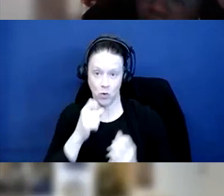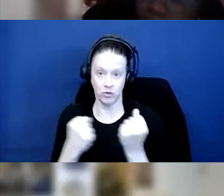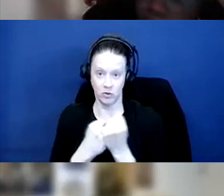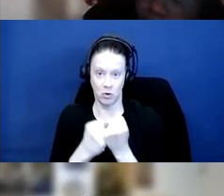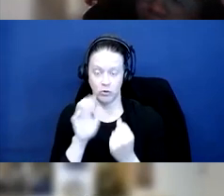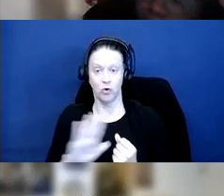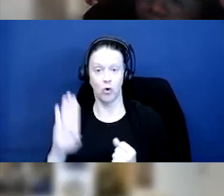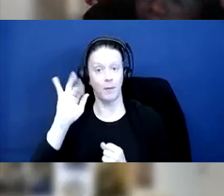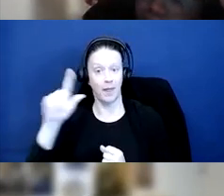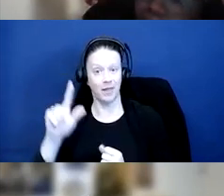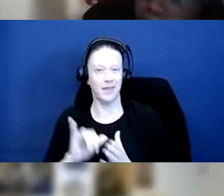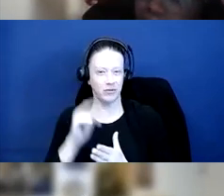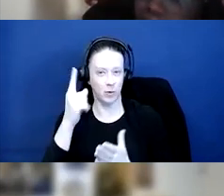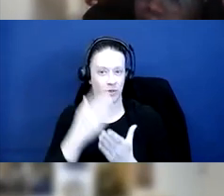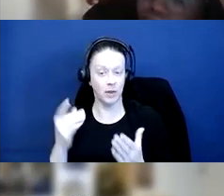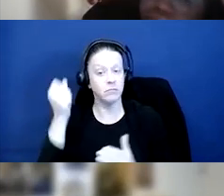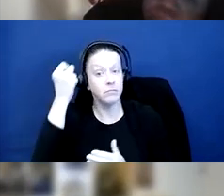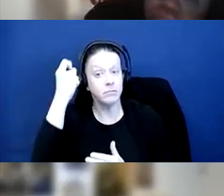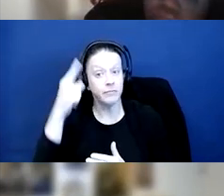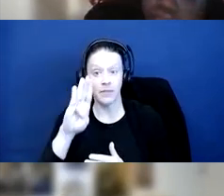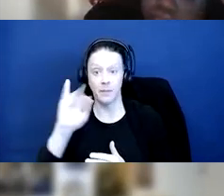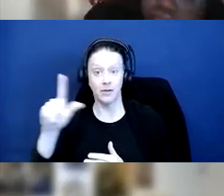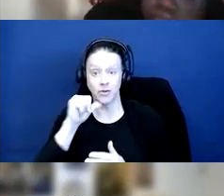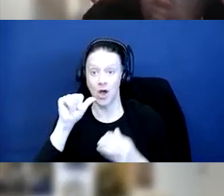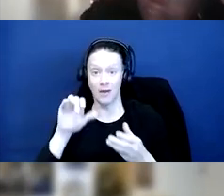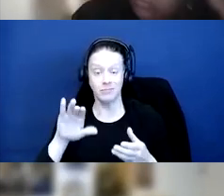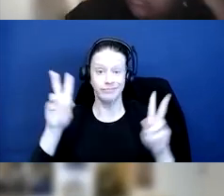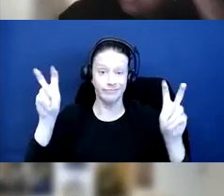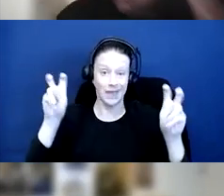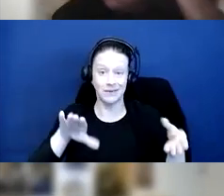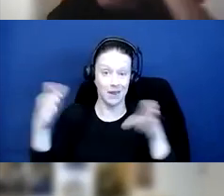So, bills are not dead until the session is actually over.